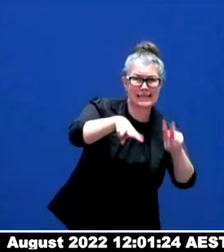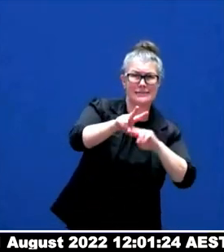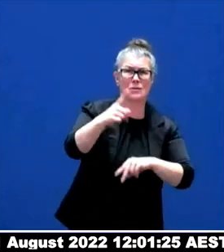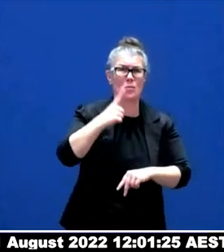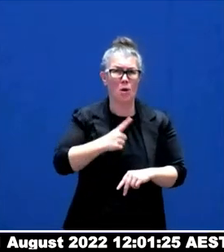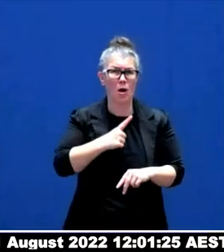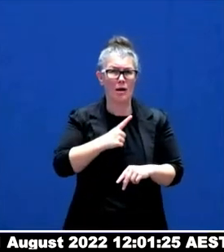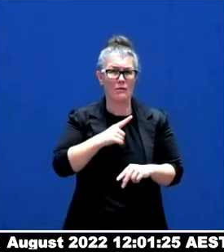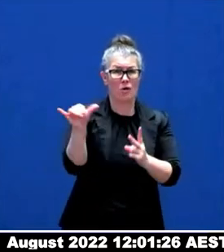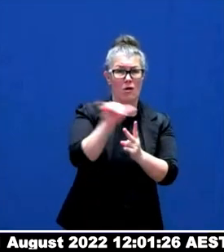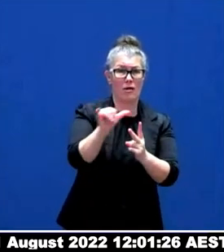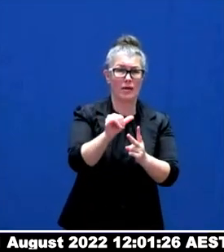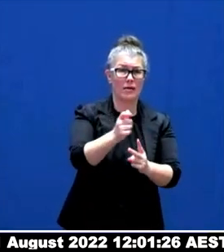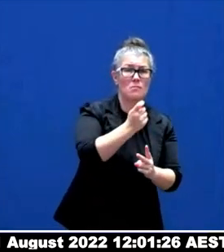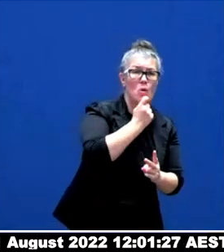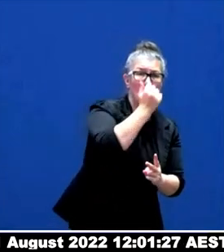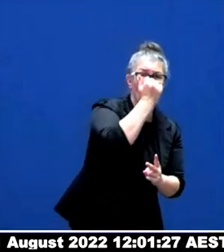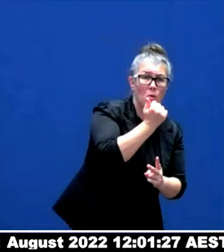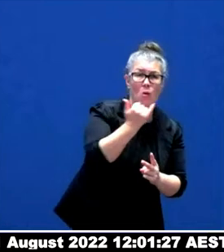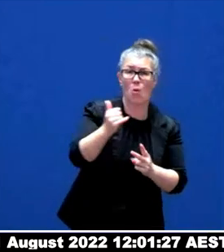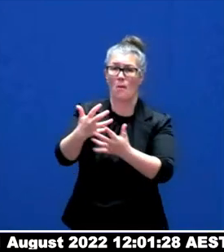a minor or a major modification?